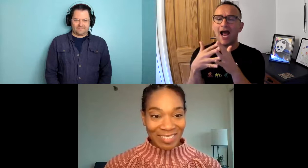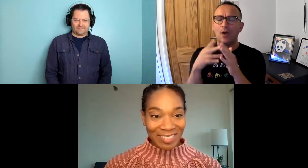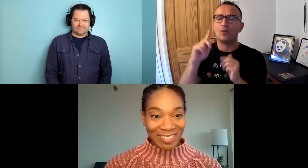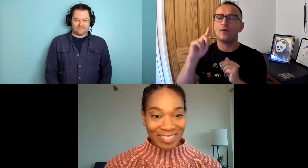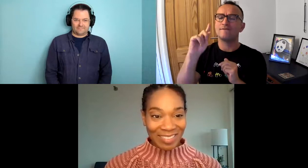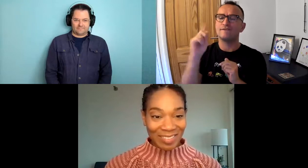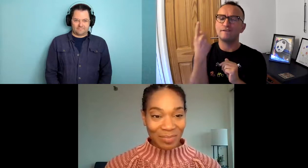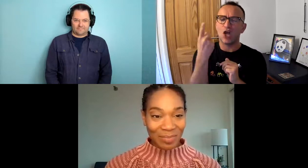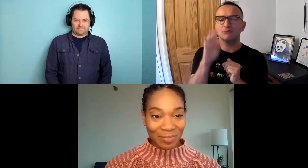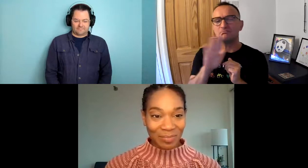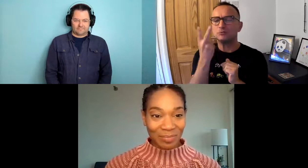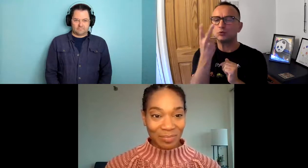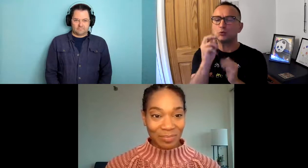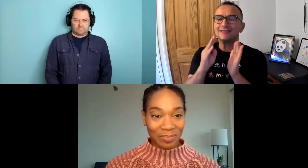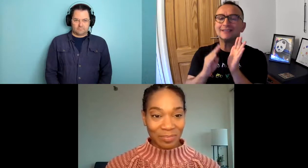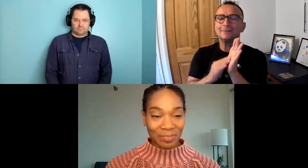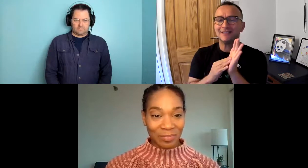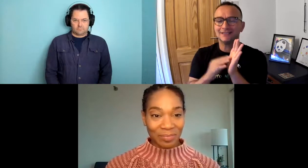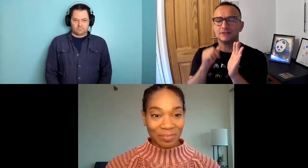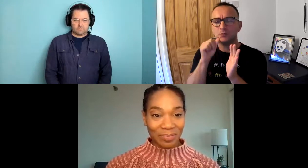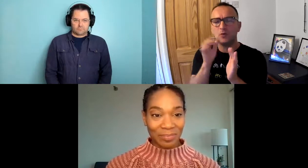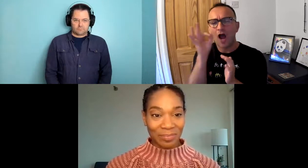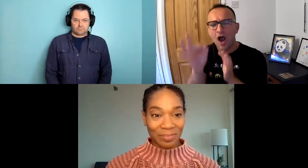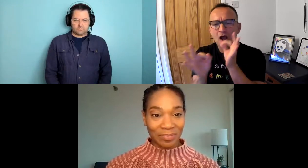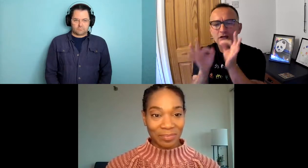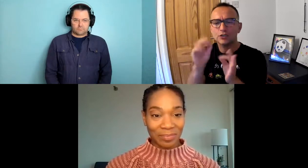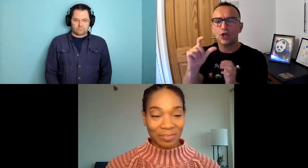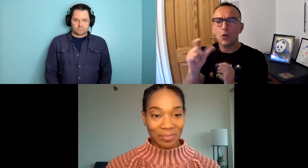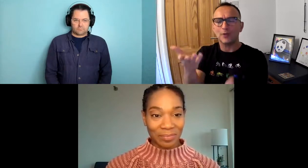creation of that book. Then we will invite the